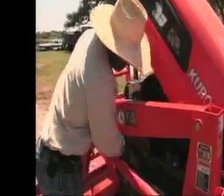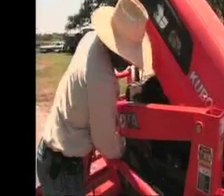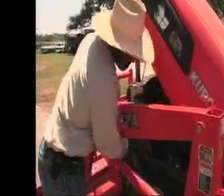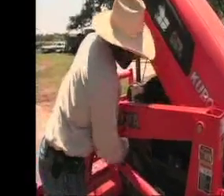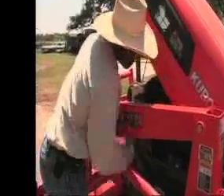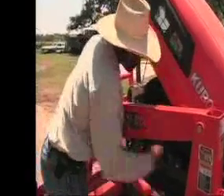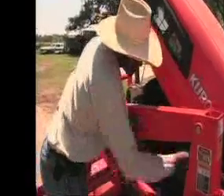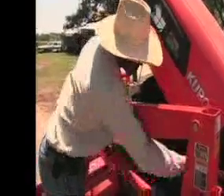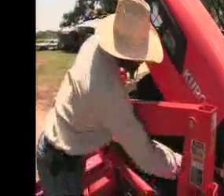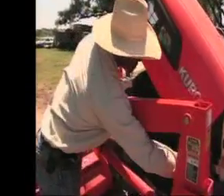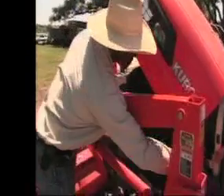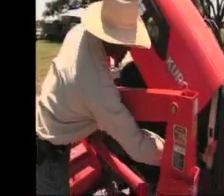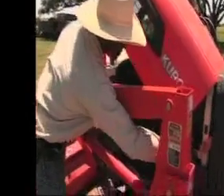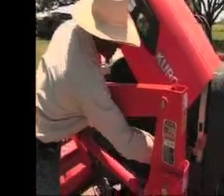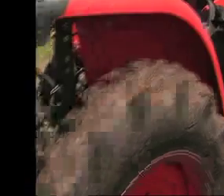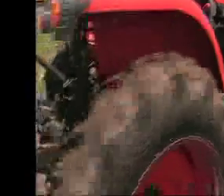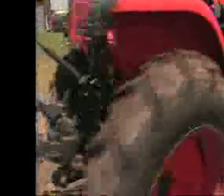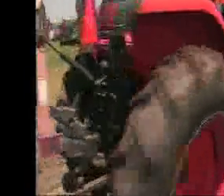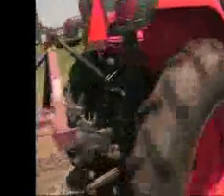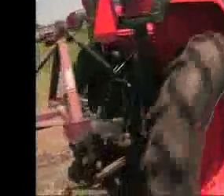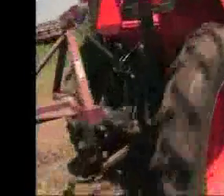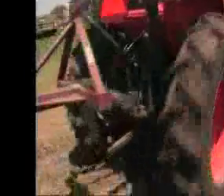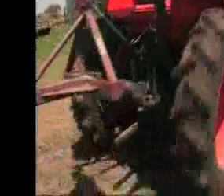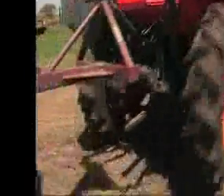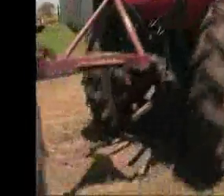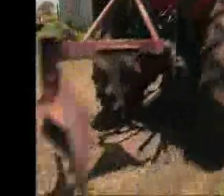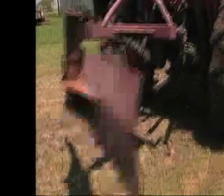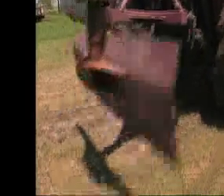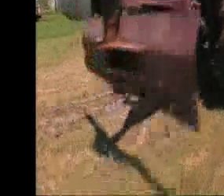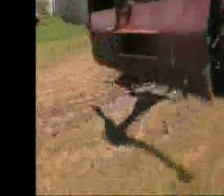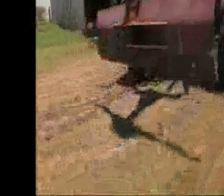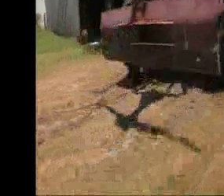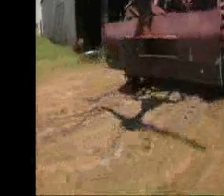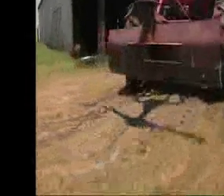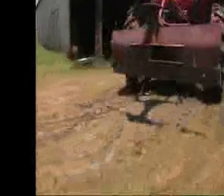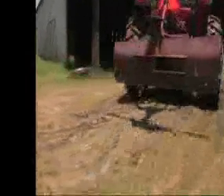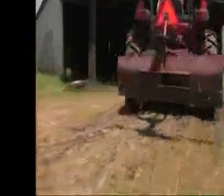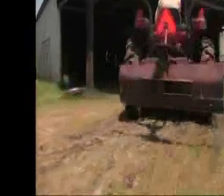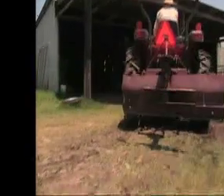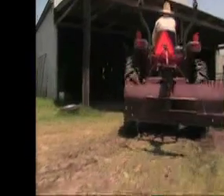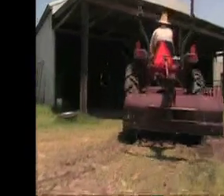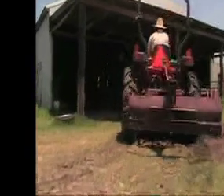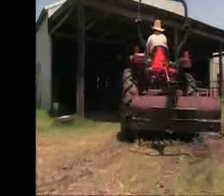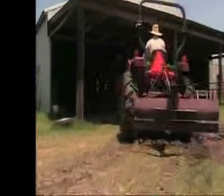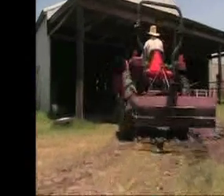we had all seen our father dump oil. It was something that they told us they did because their fathers did it.